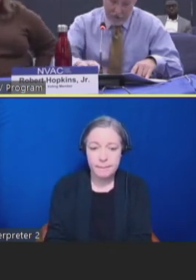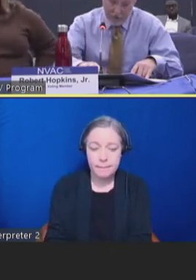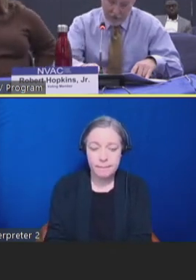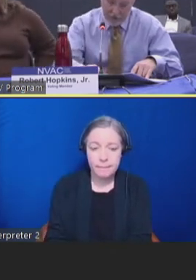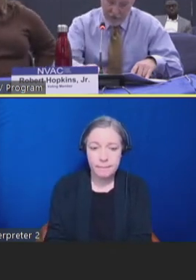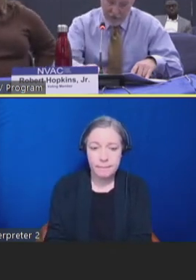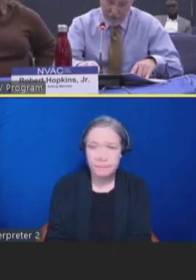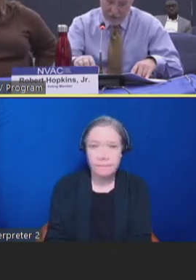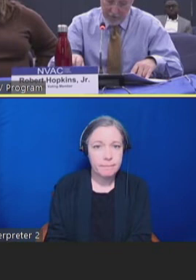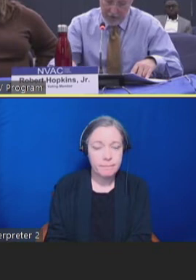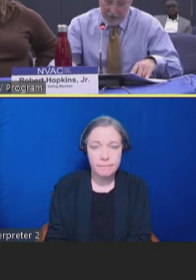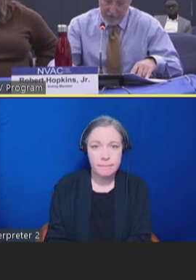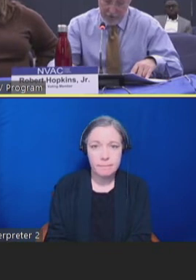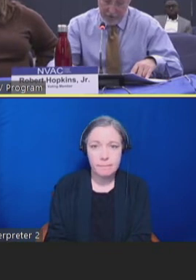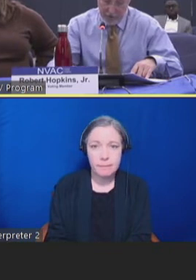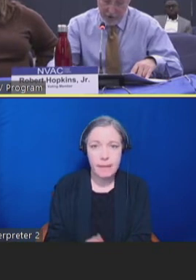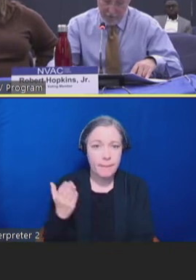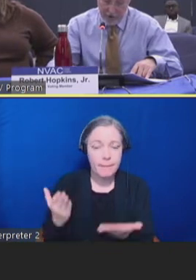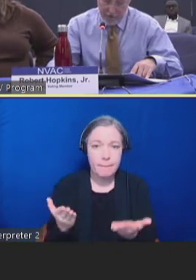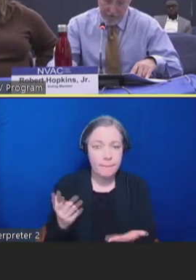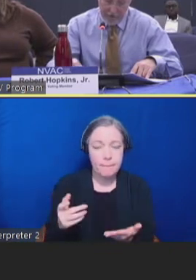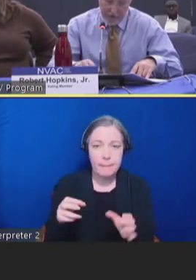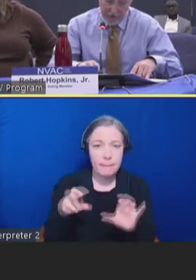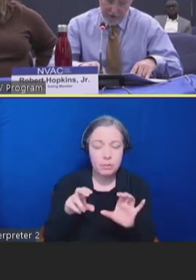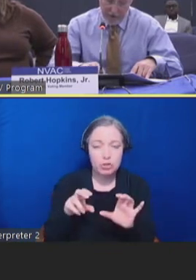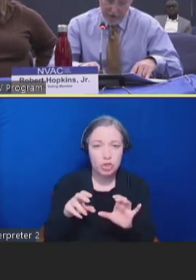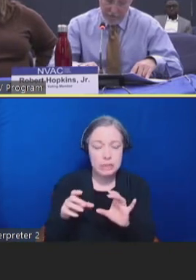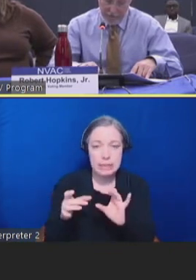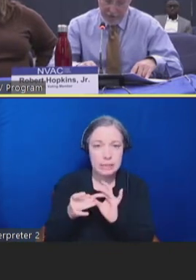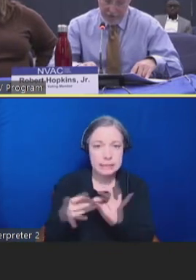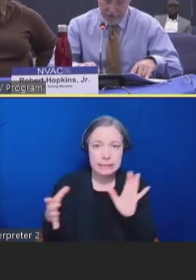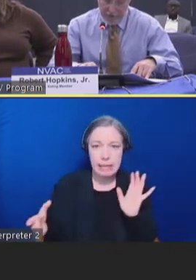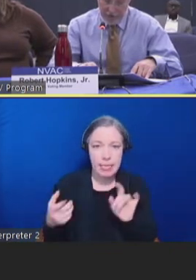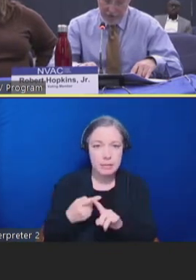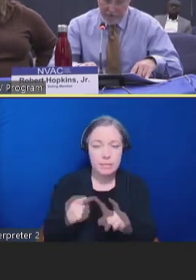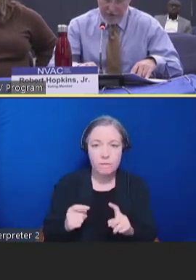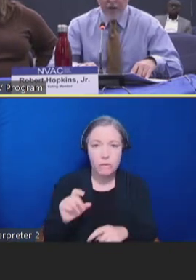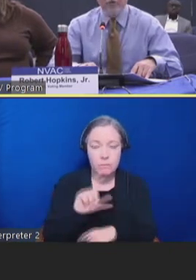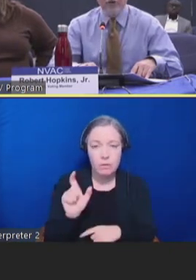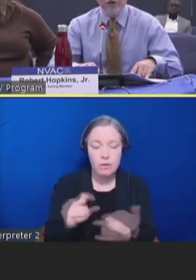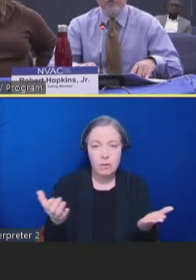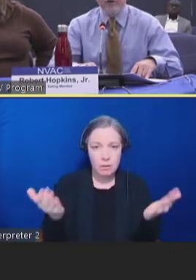Looks like she may have had to drop off. Let's move now to FDA. Jay Slater.